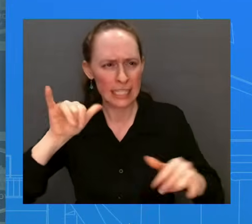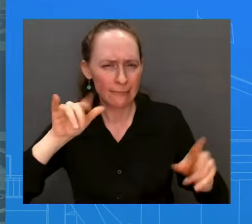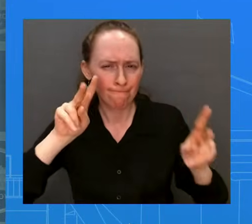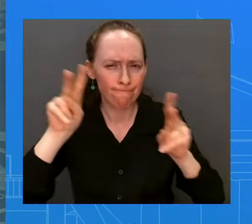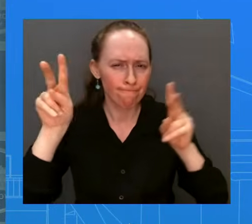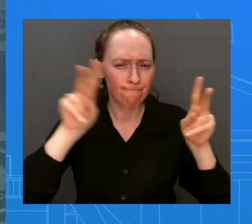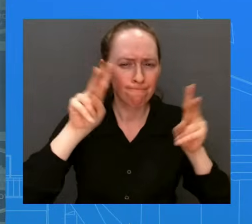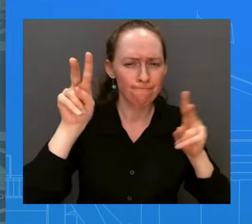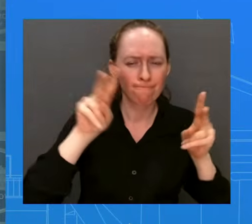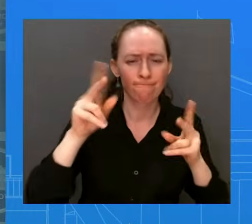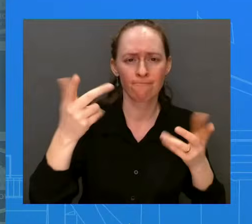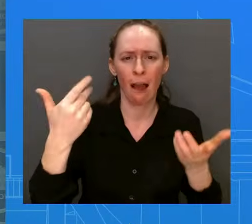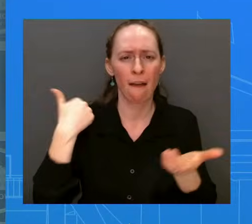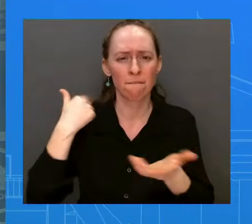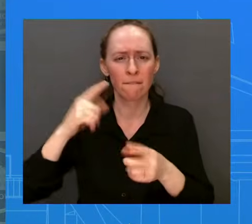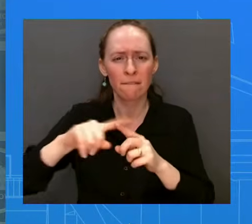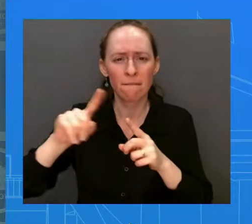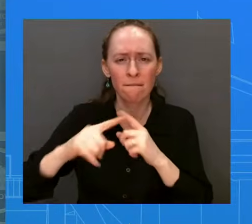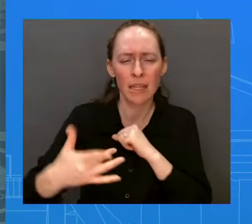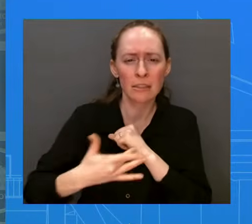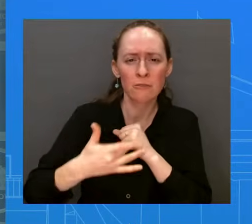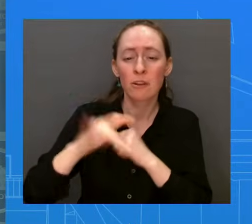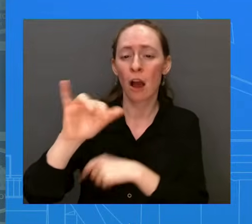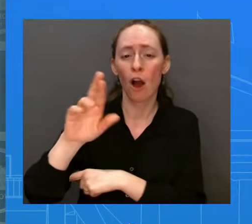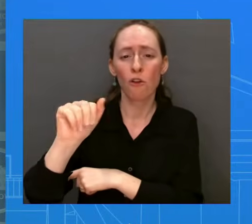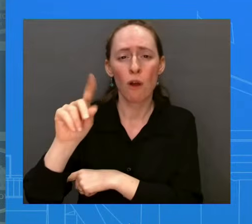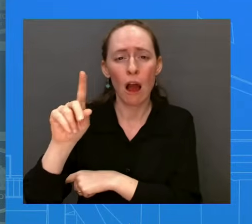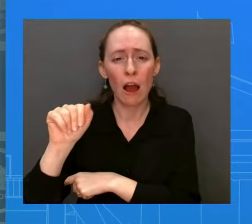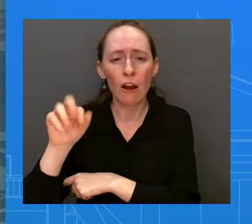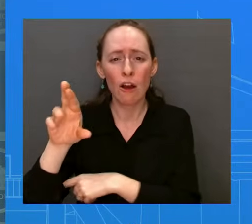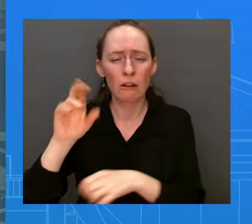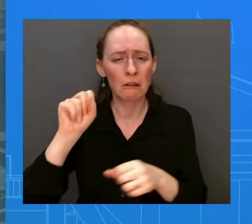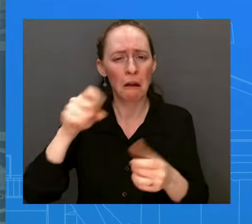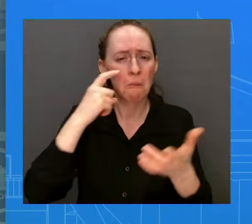Two real reasons here. First, there was a very real potential risk